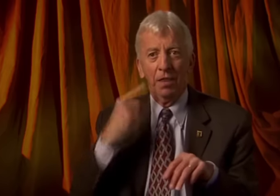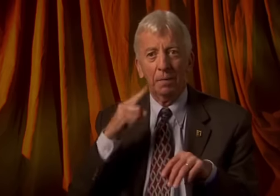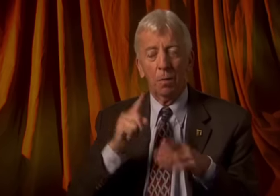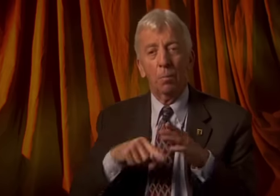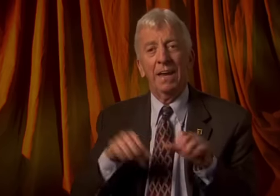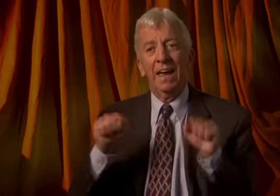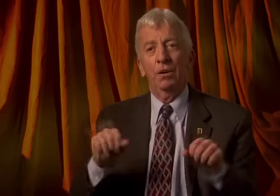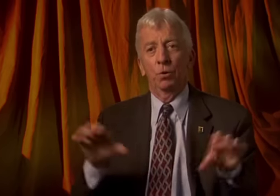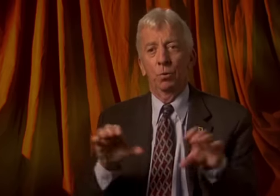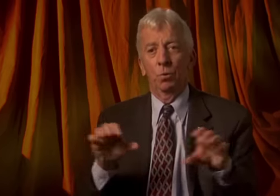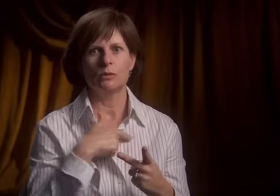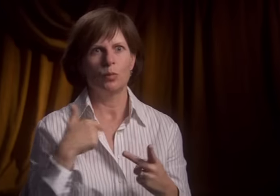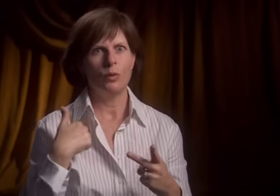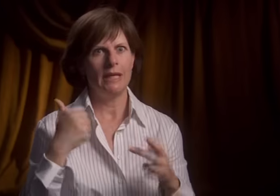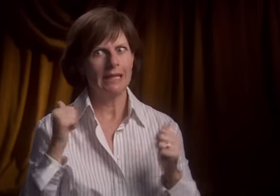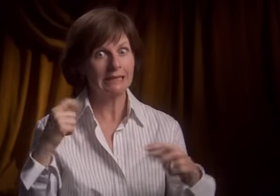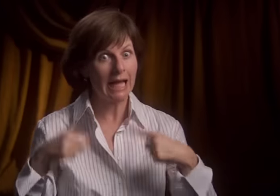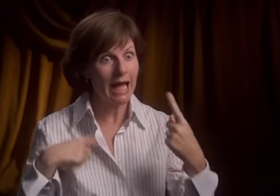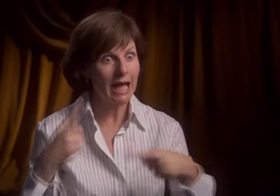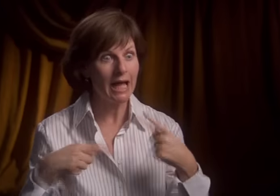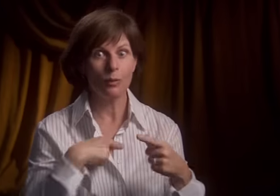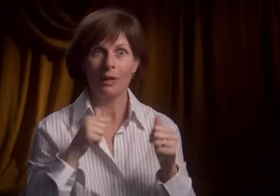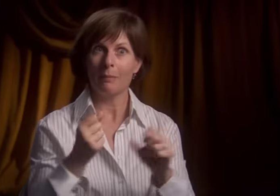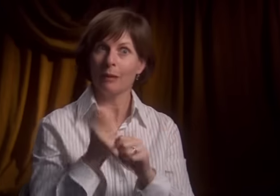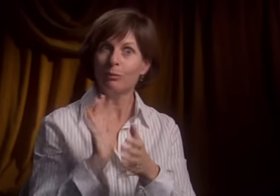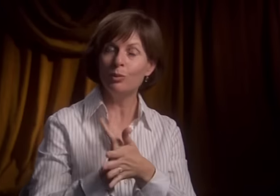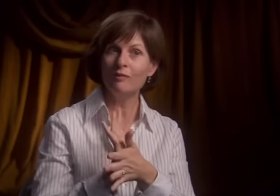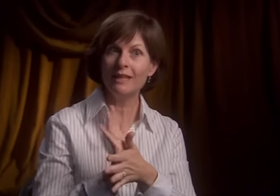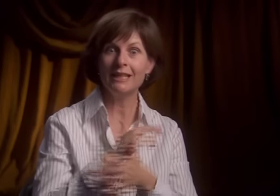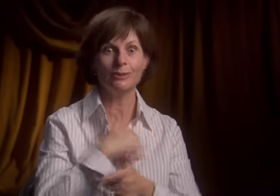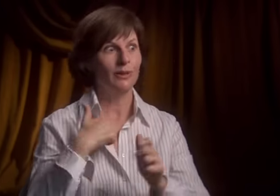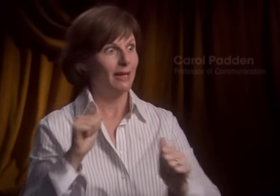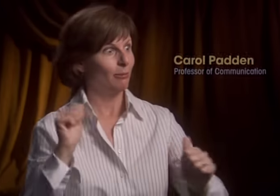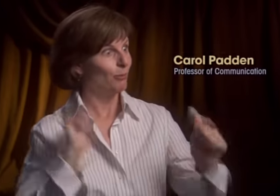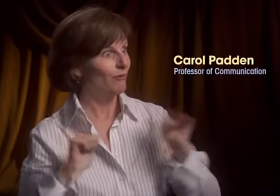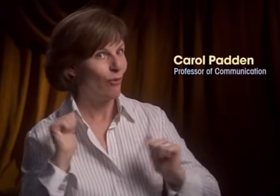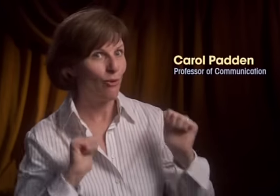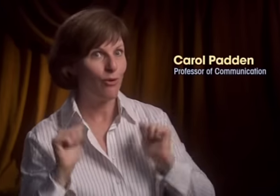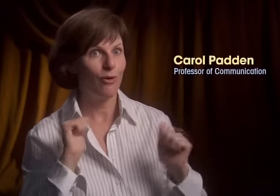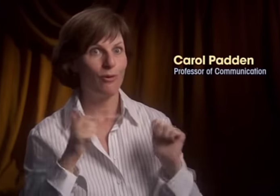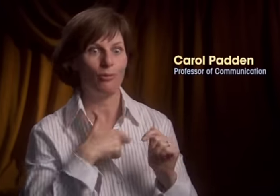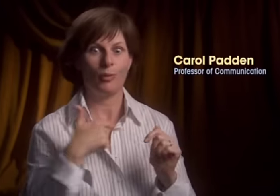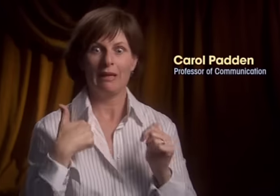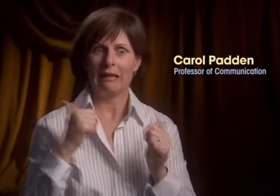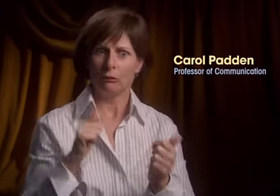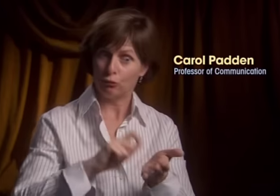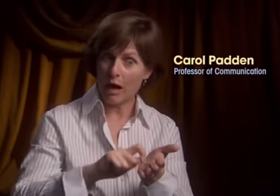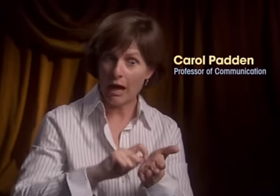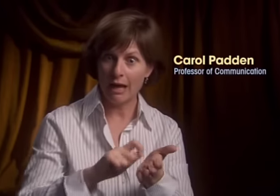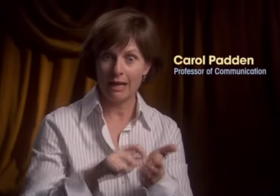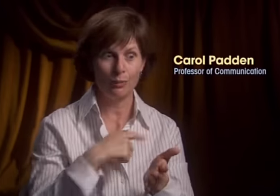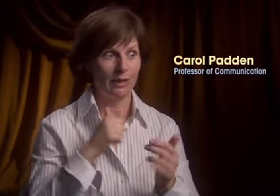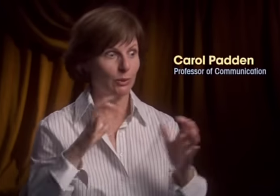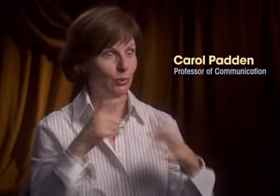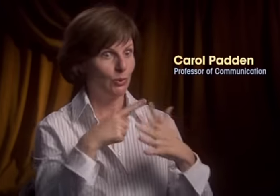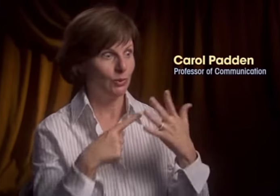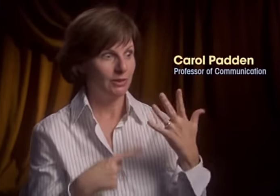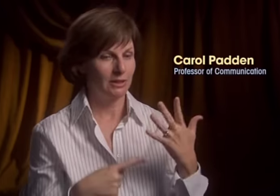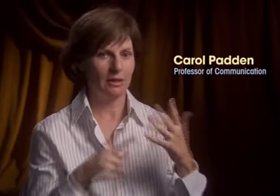We think about what we can do. (interpreted): We sign, we make movies, we do stage performances, we can write books--